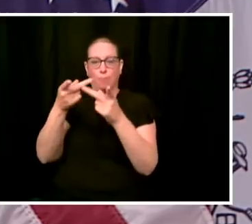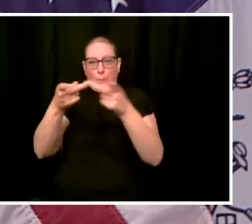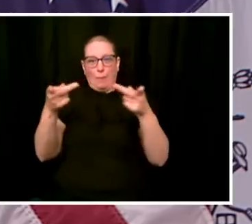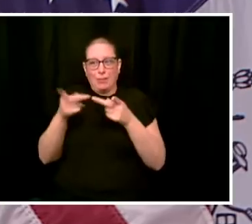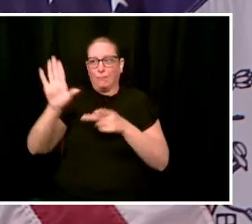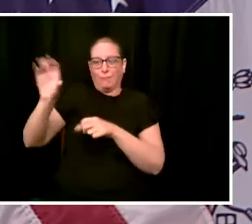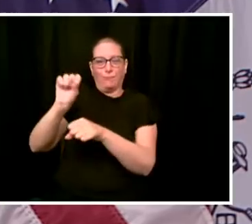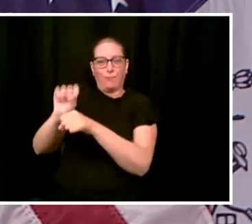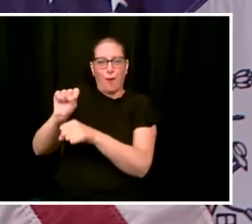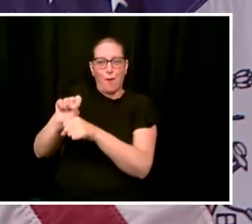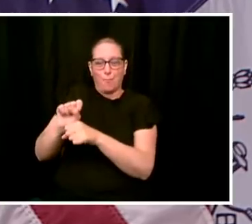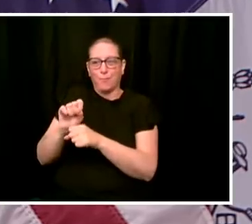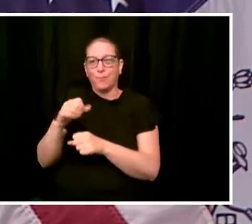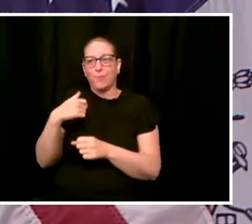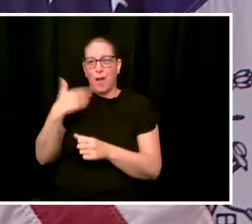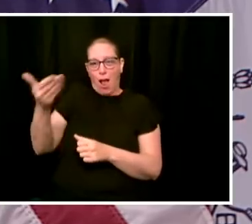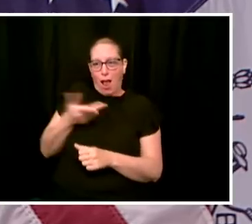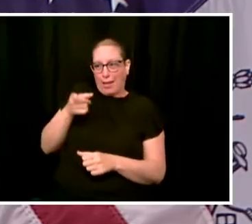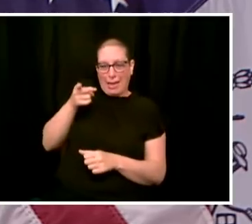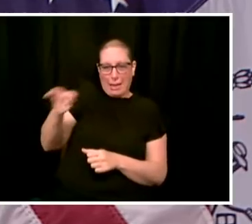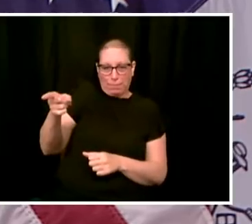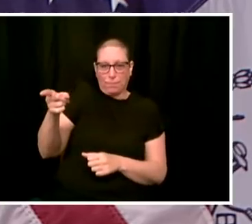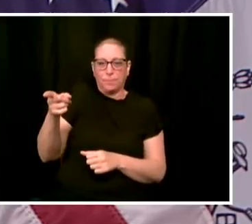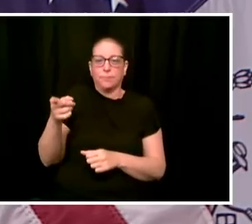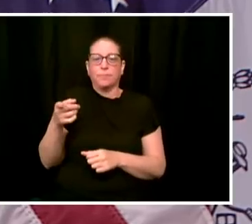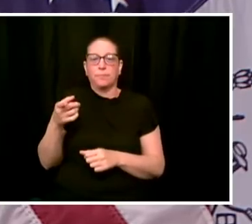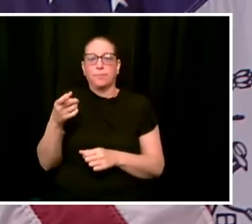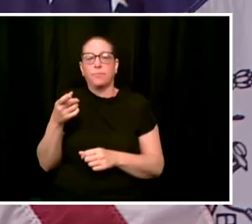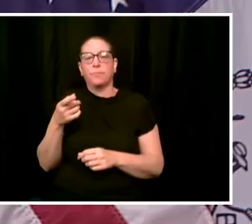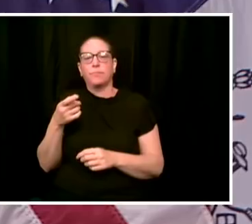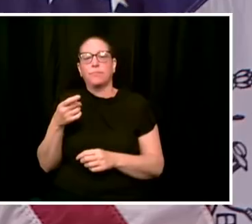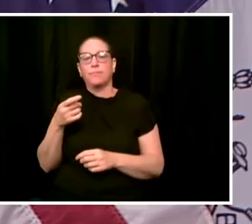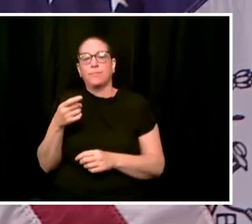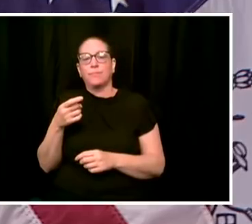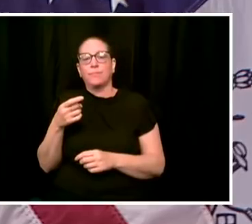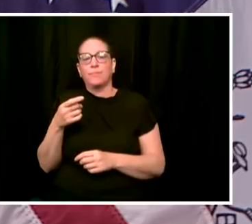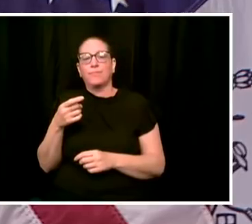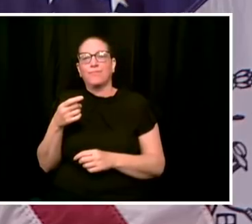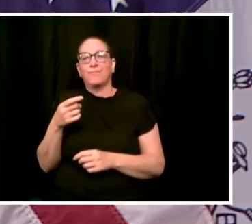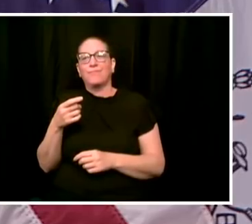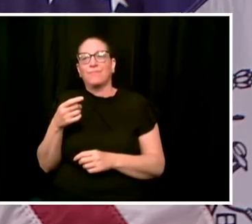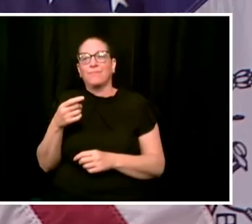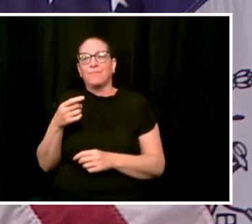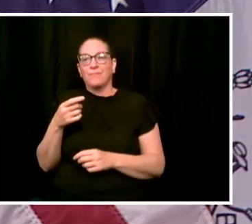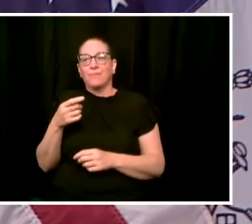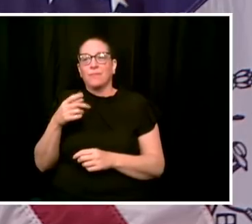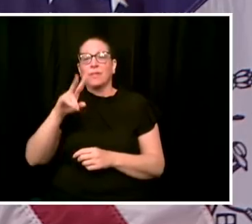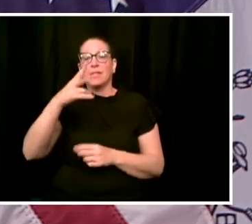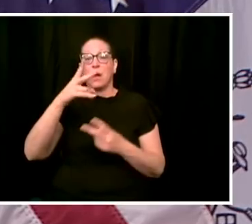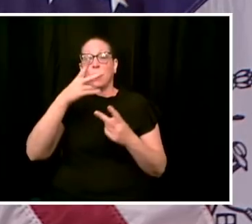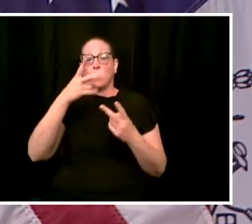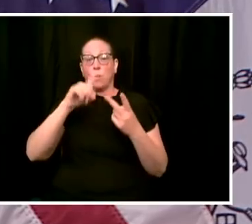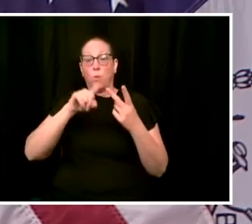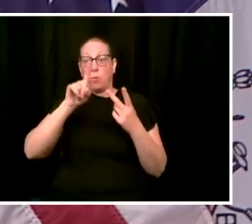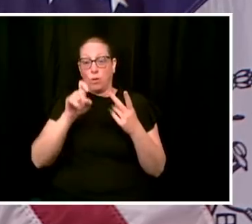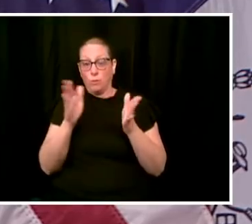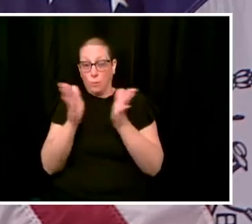ABSOLUTELY NEED TO DO DIFFERENT THERE. MEANWHILE, SMALL BUSINESS SERVICES, THEY